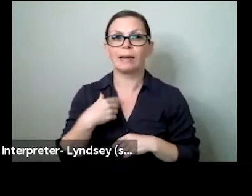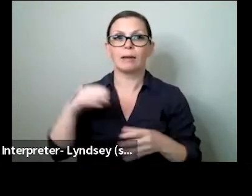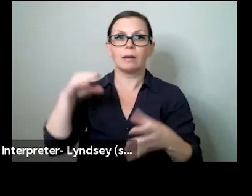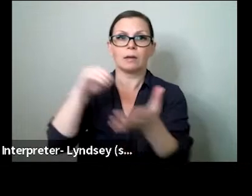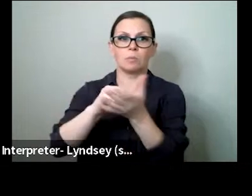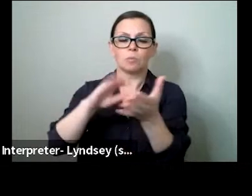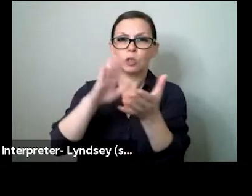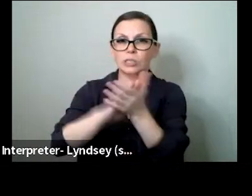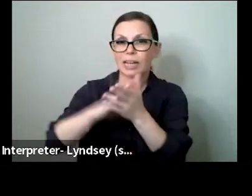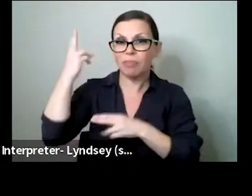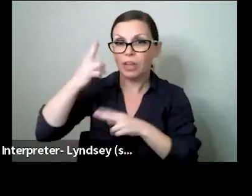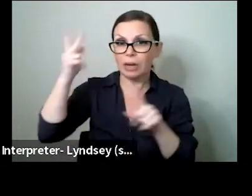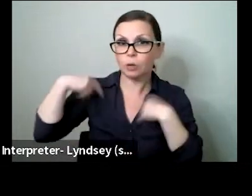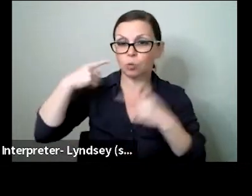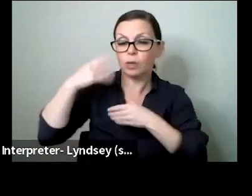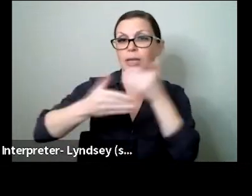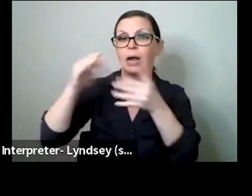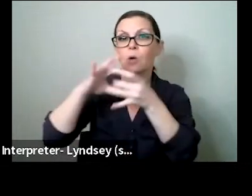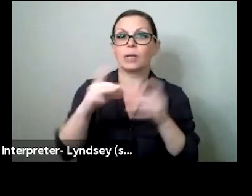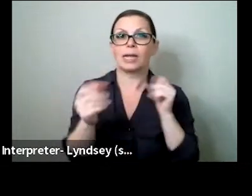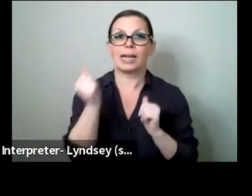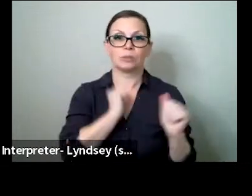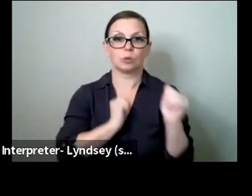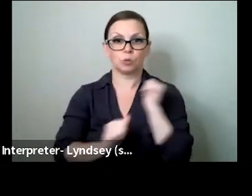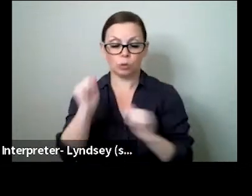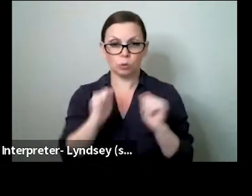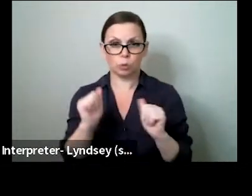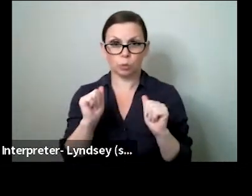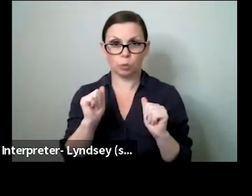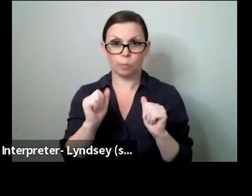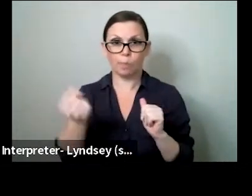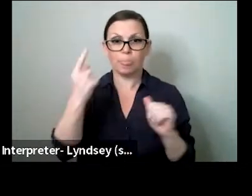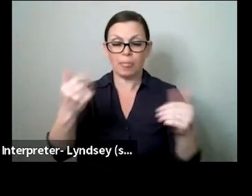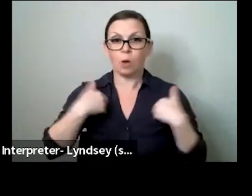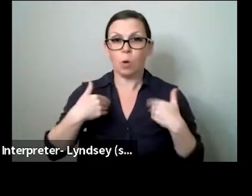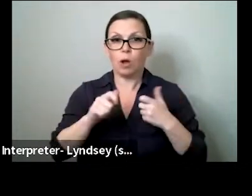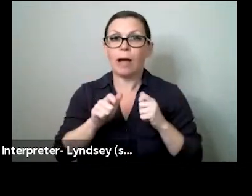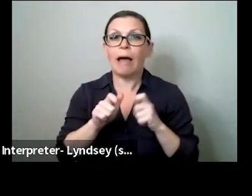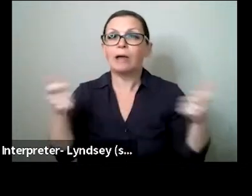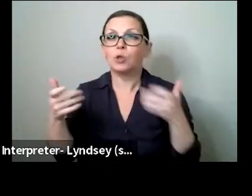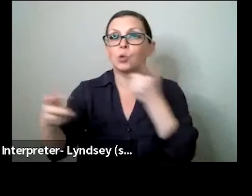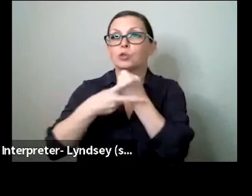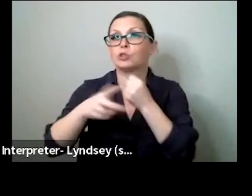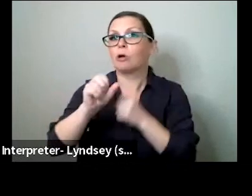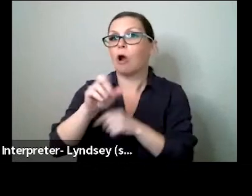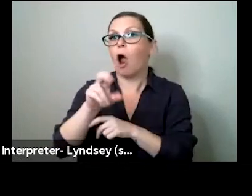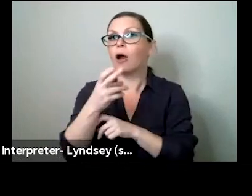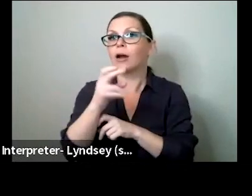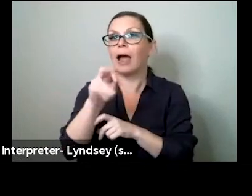and the process of acting. We have a huge archive of conversations with actors,